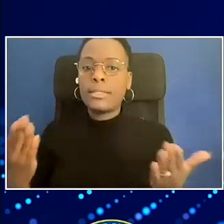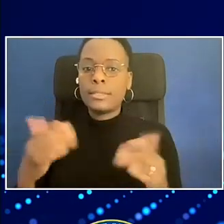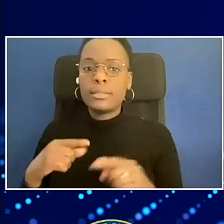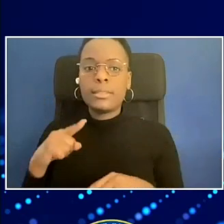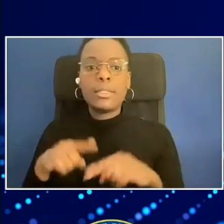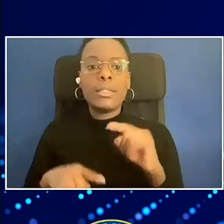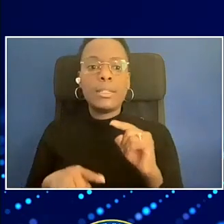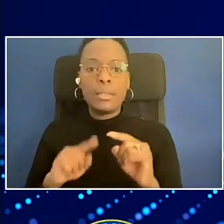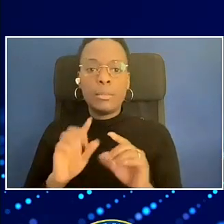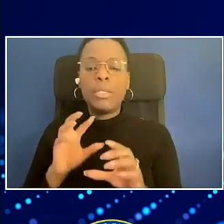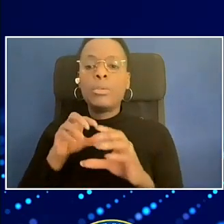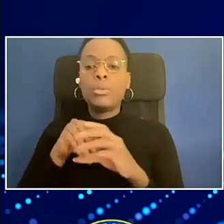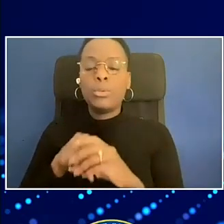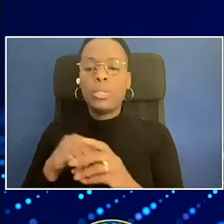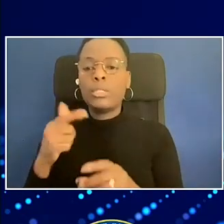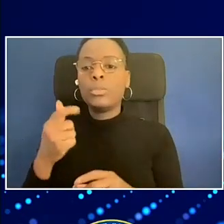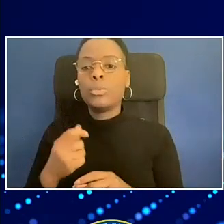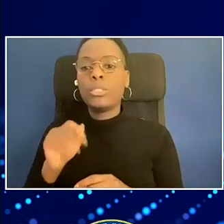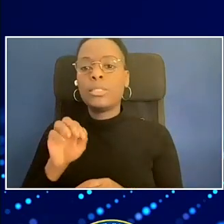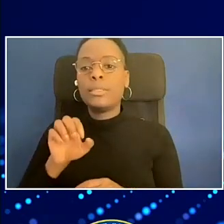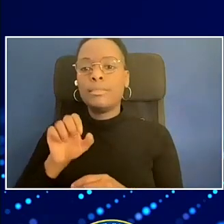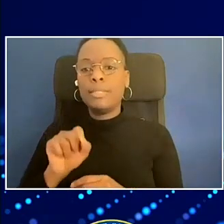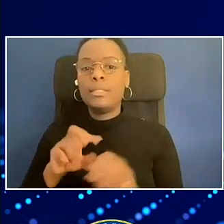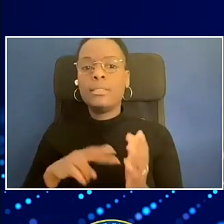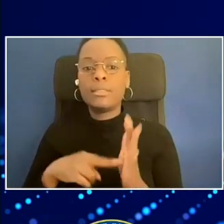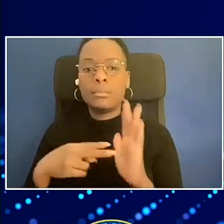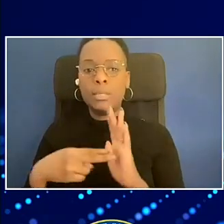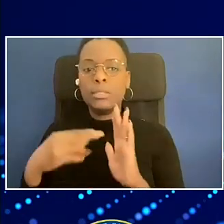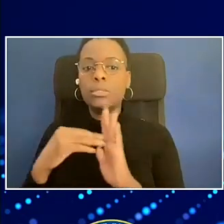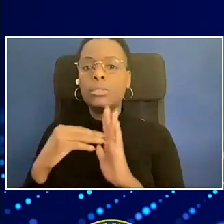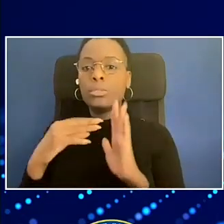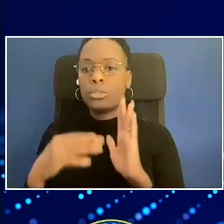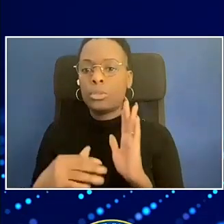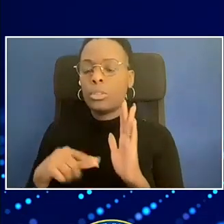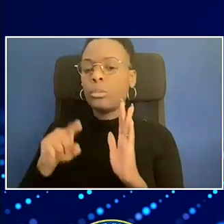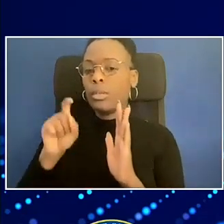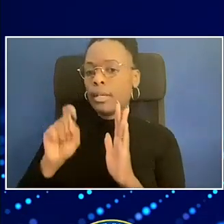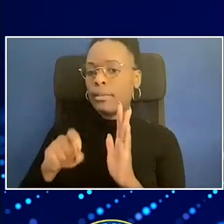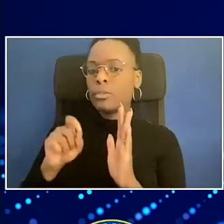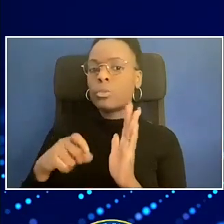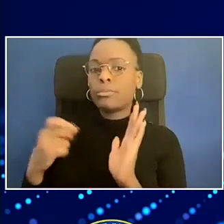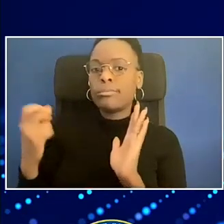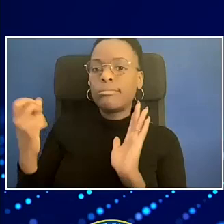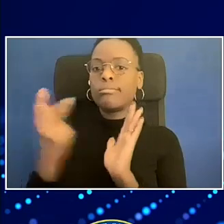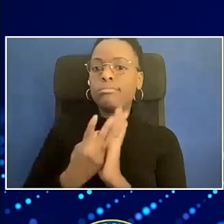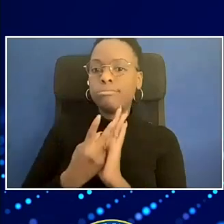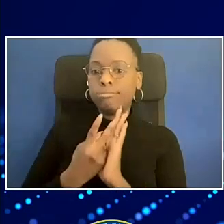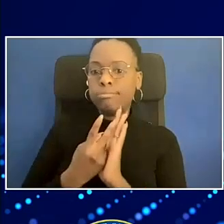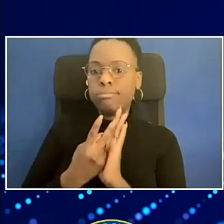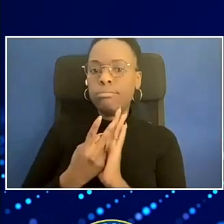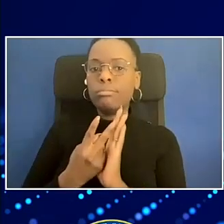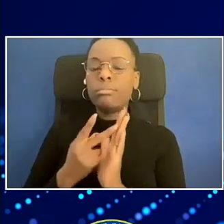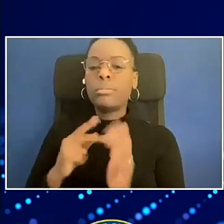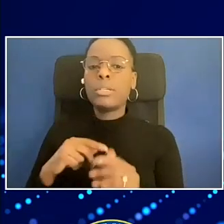And now making it such that the student has to- would have to give his or her authorization in order to do that.